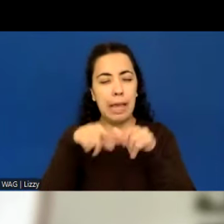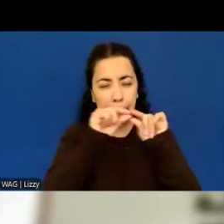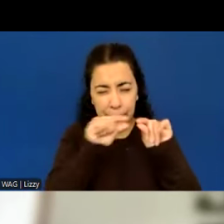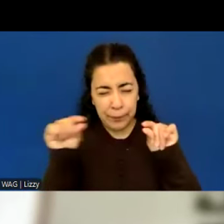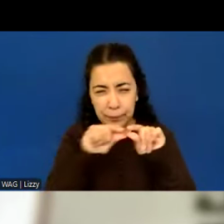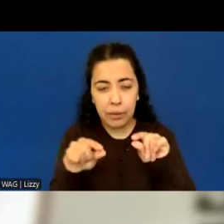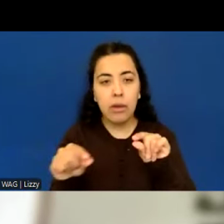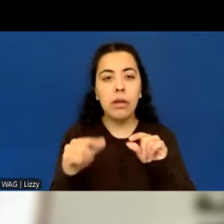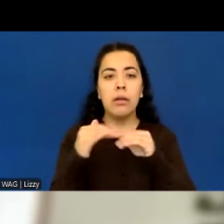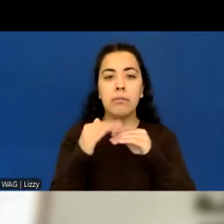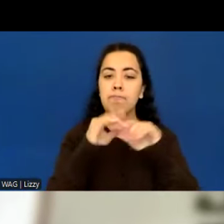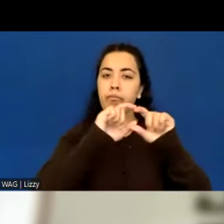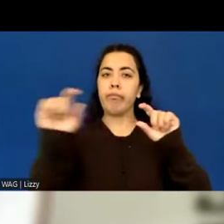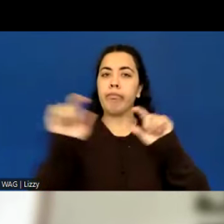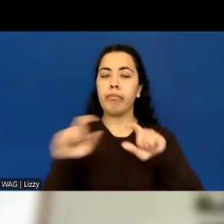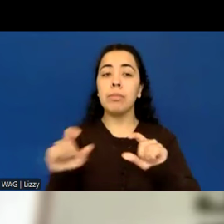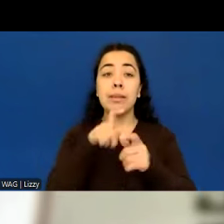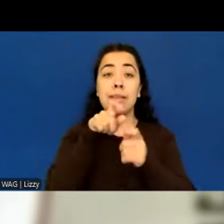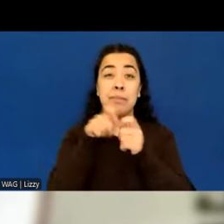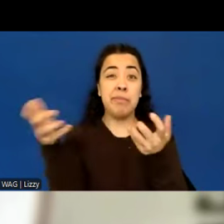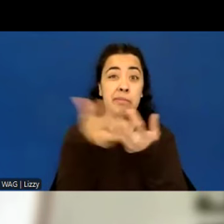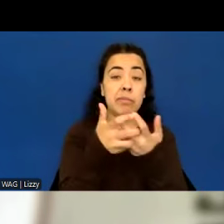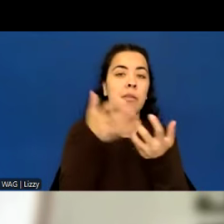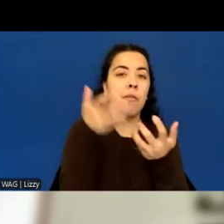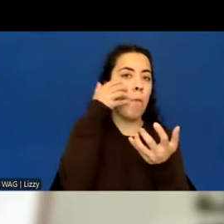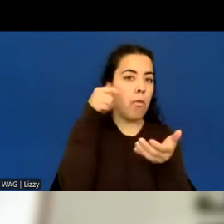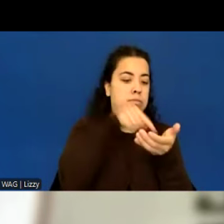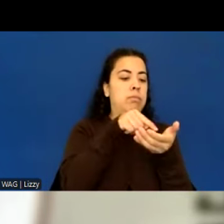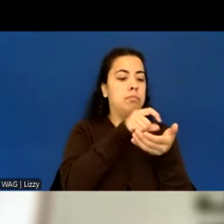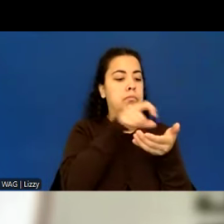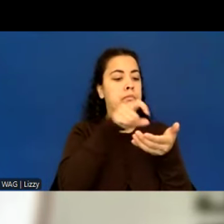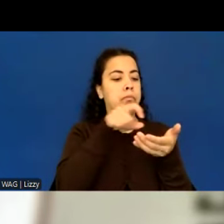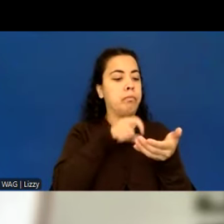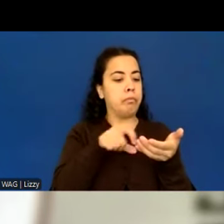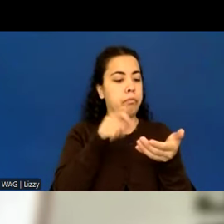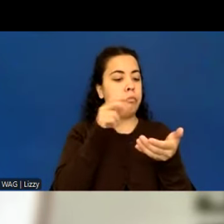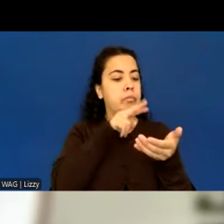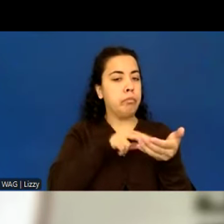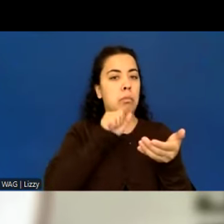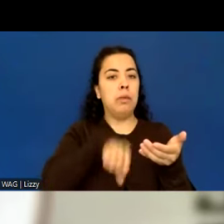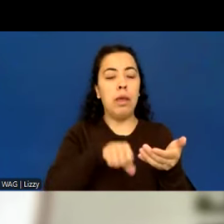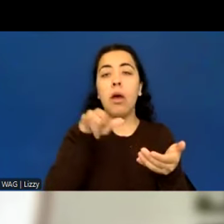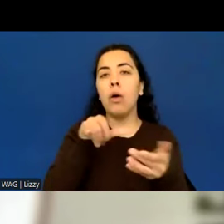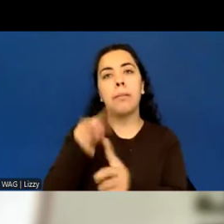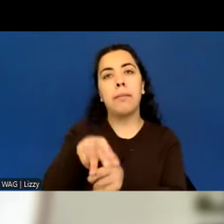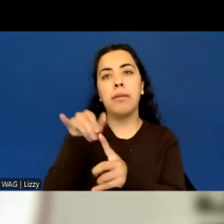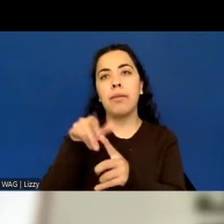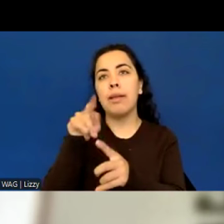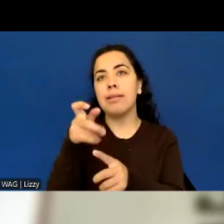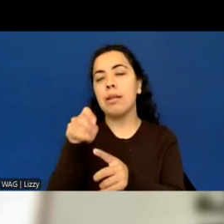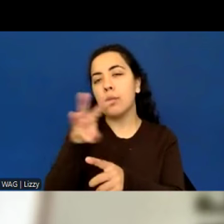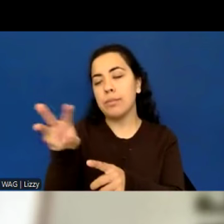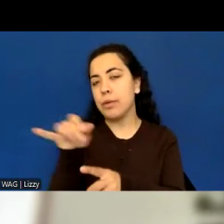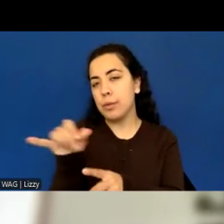mobile experience, so the topical area but that also applies to the extra website requirement.